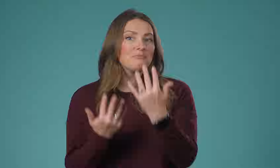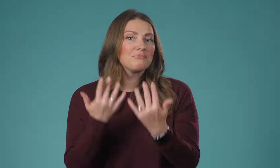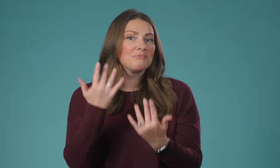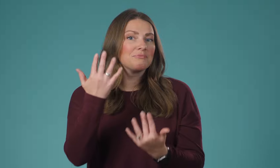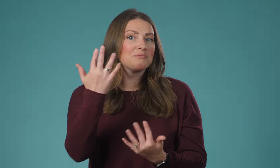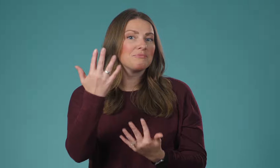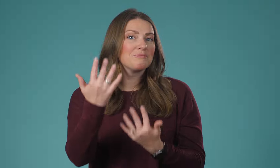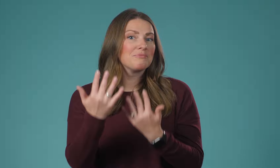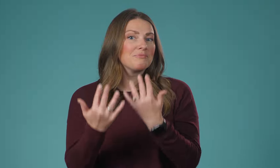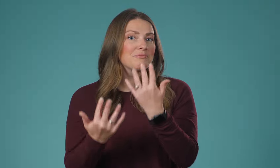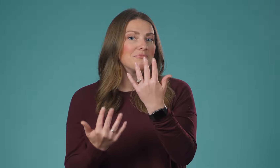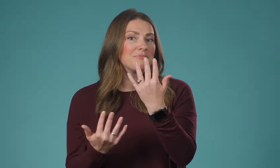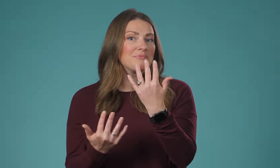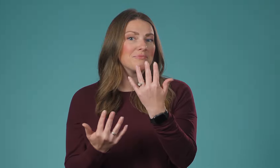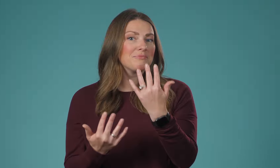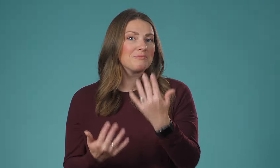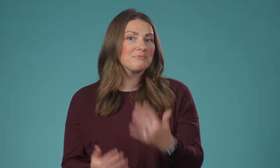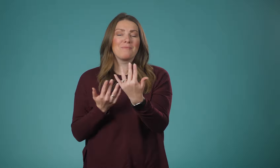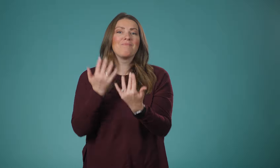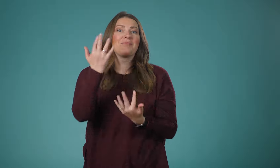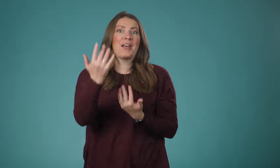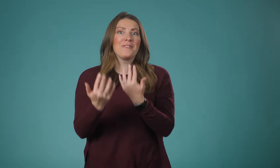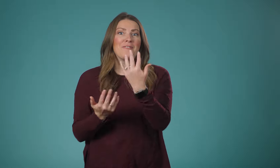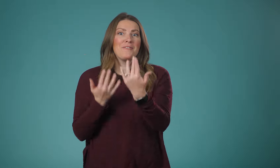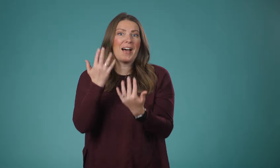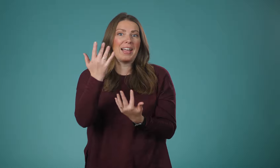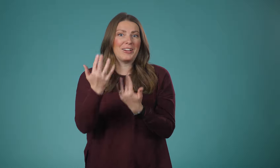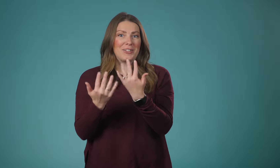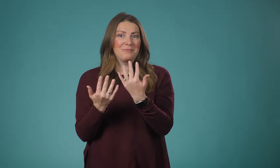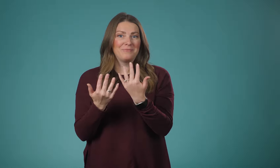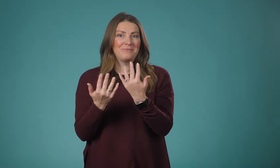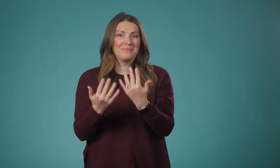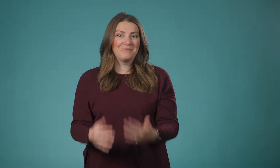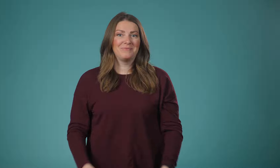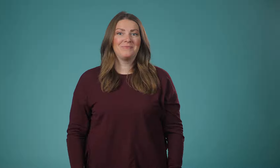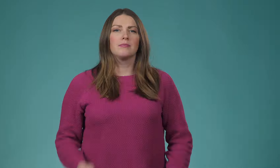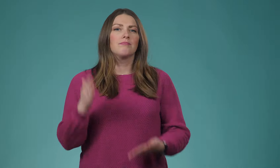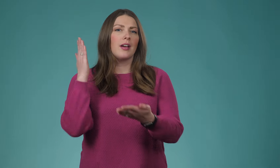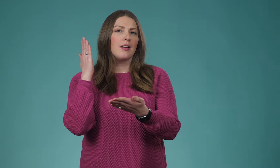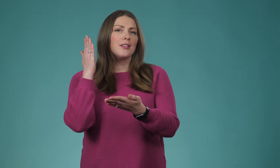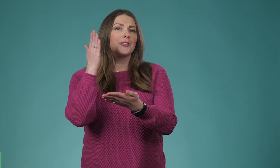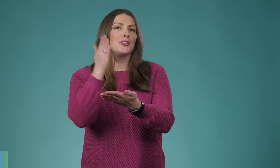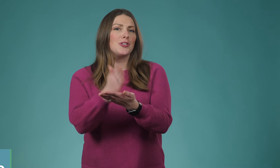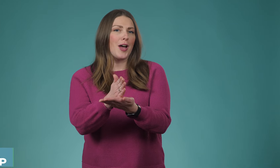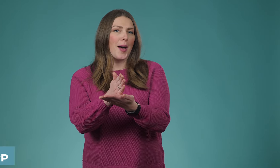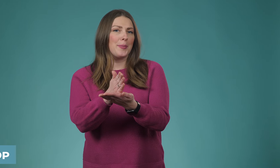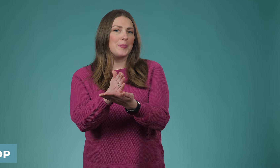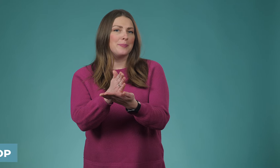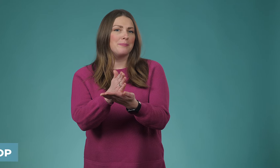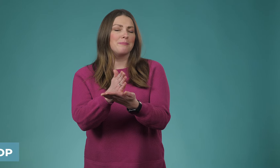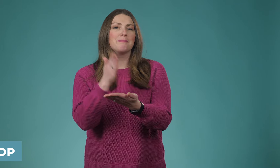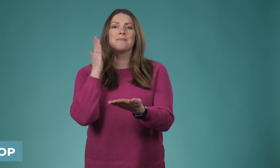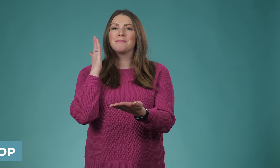Showing the fire blazing. Fire Stop!